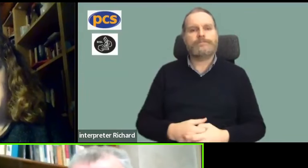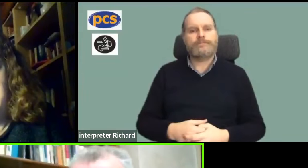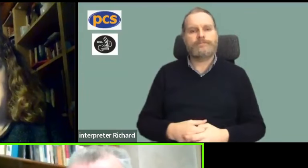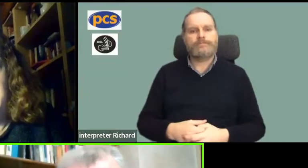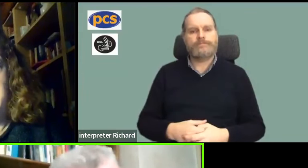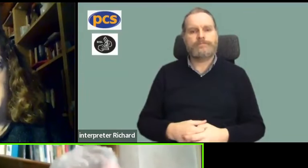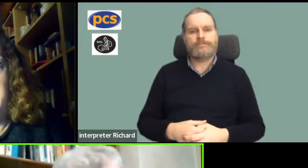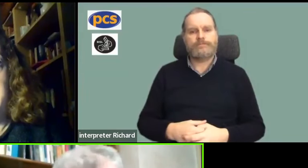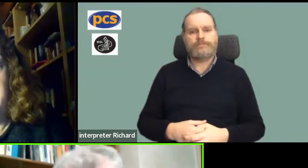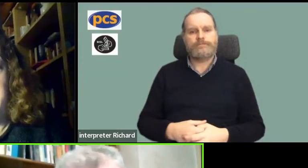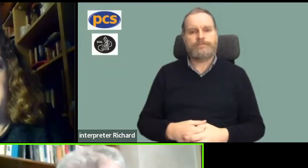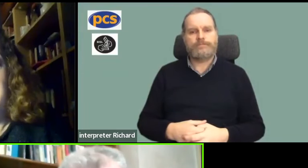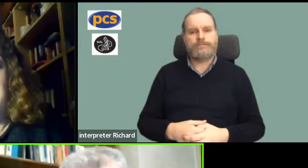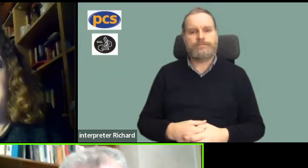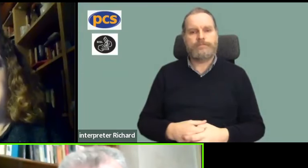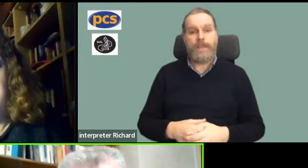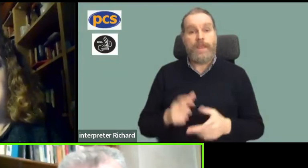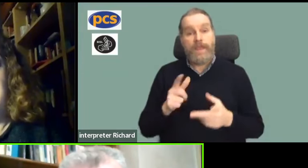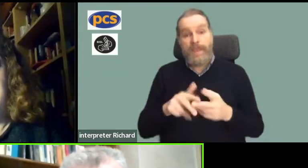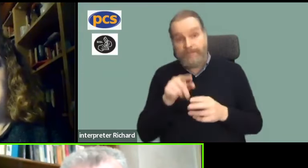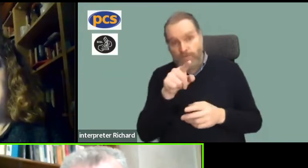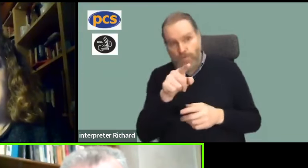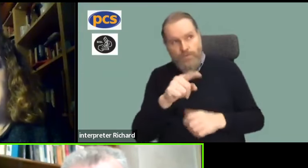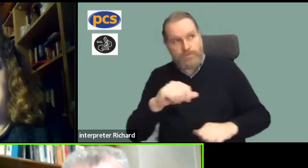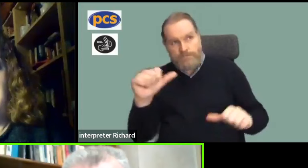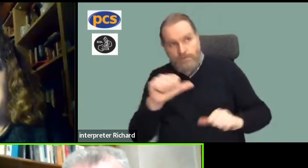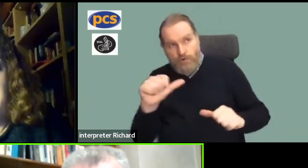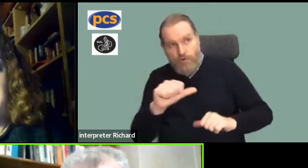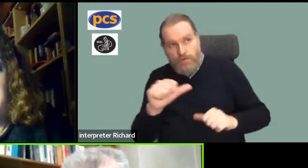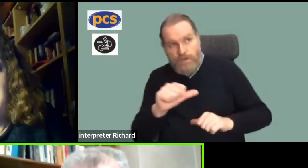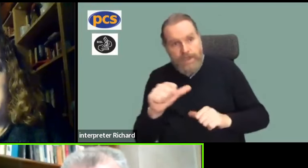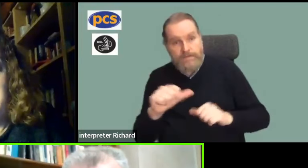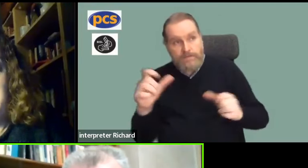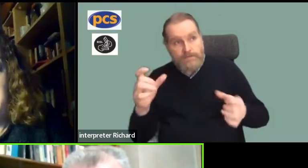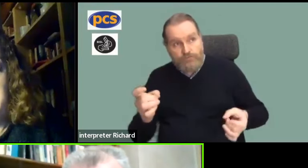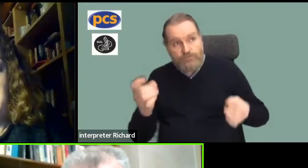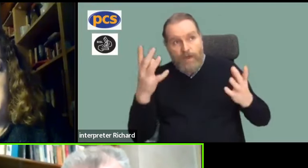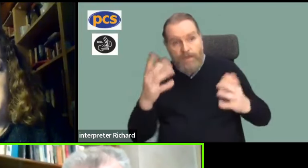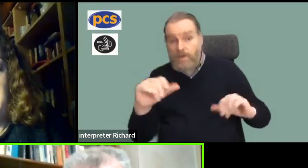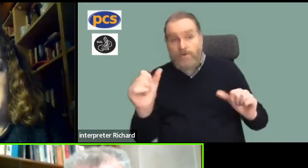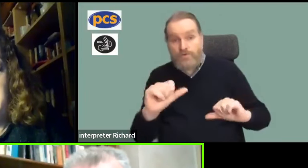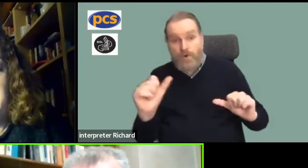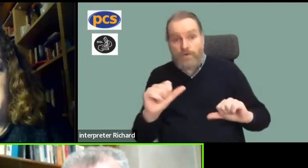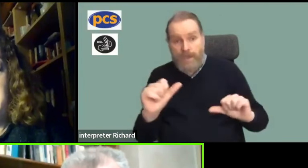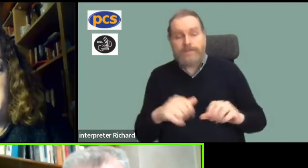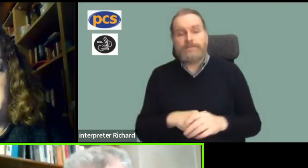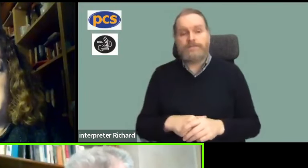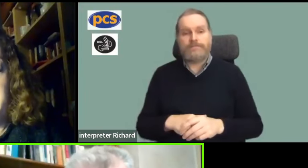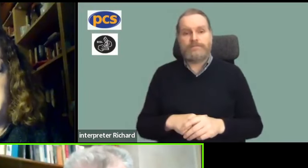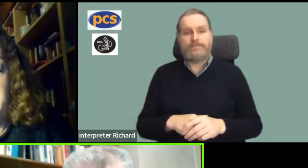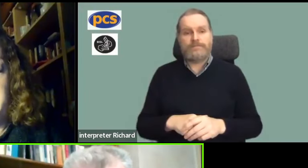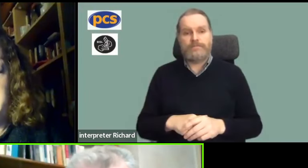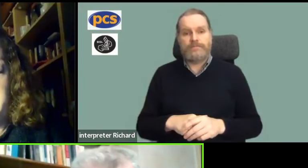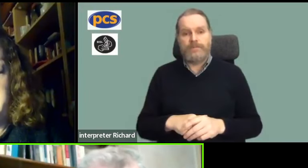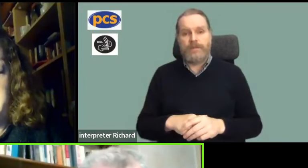that even when we're not on or even if our turn hasn't yet t come t come, there is a general come, there is a general message